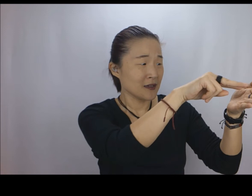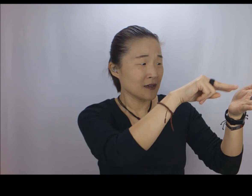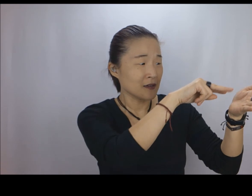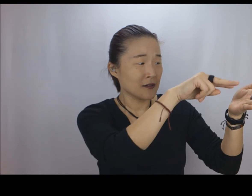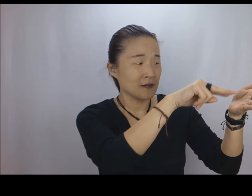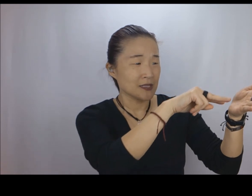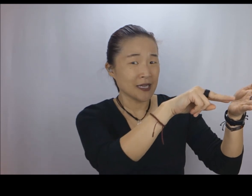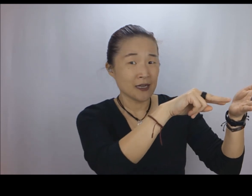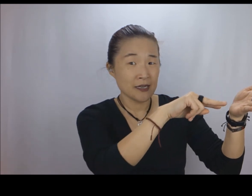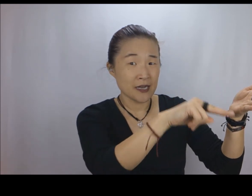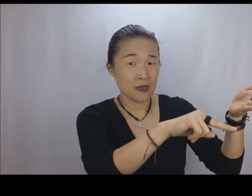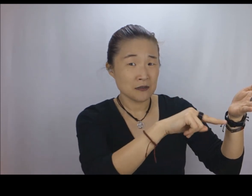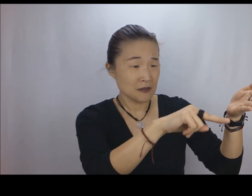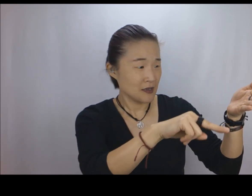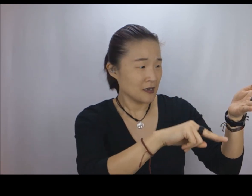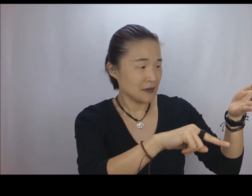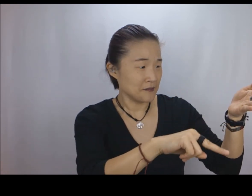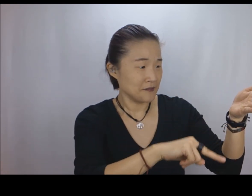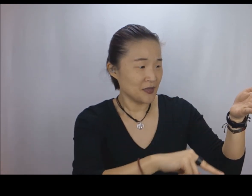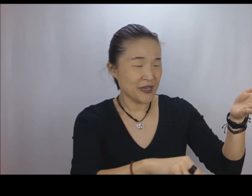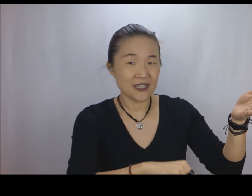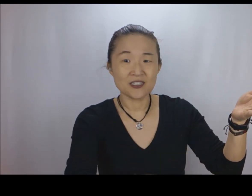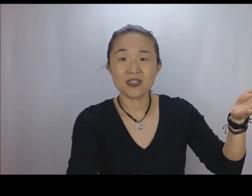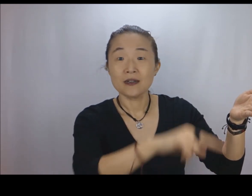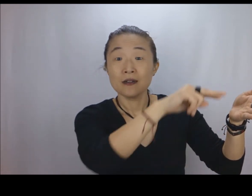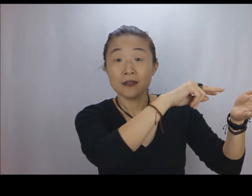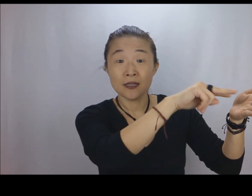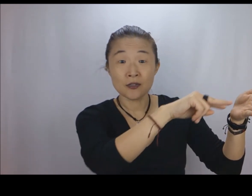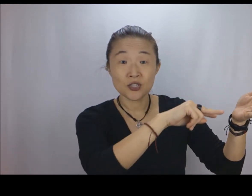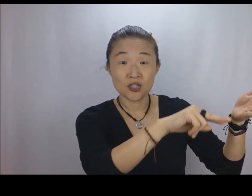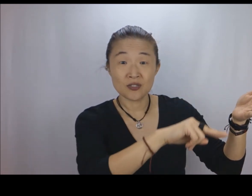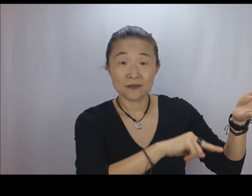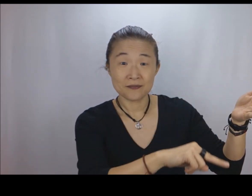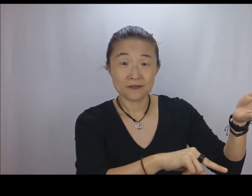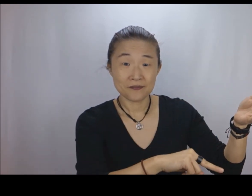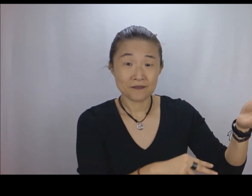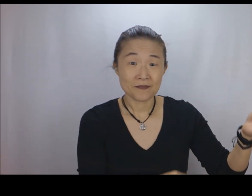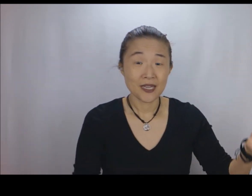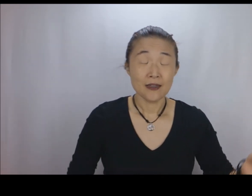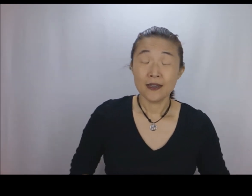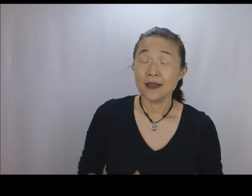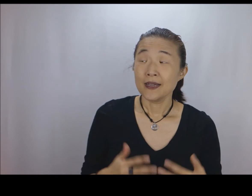and they're going to go scan down the page, literature.